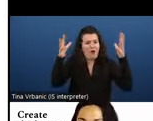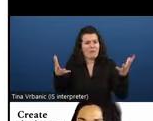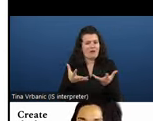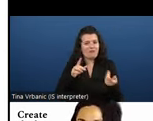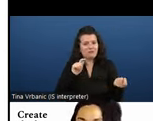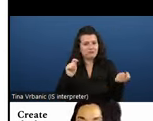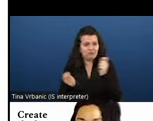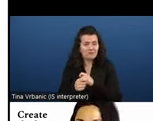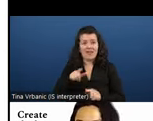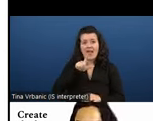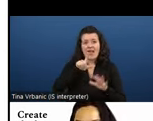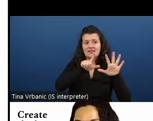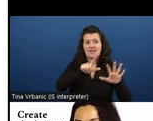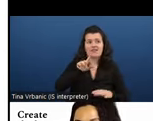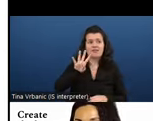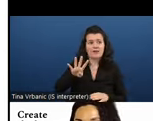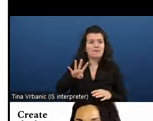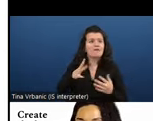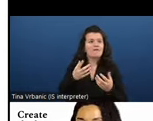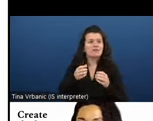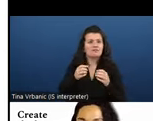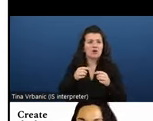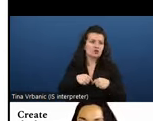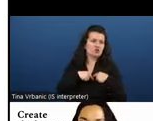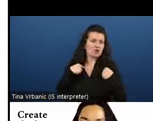sourcing projects globally. 15:19:46 And that has been cascaded into hundred